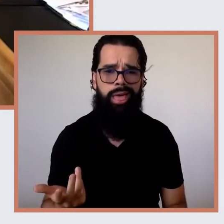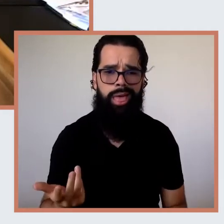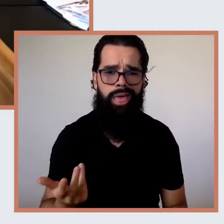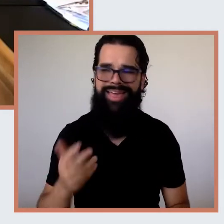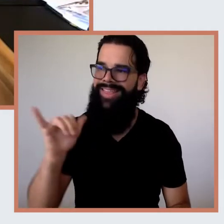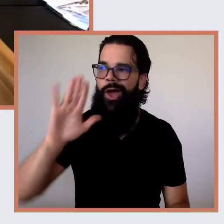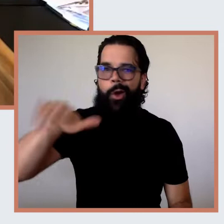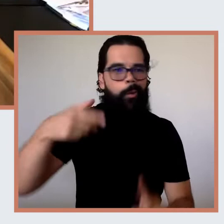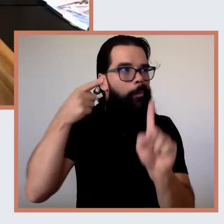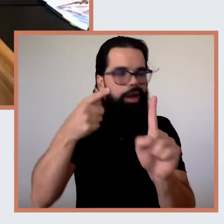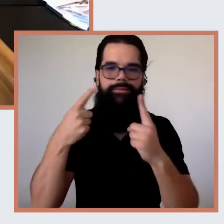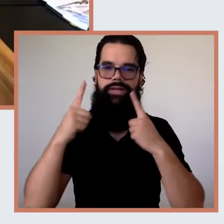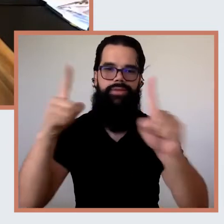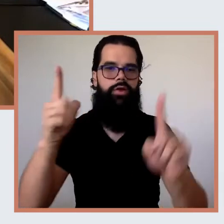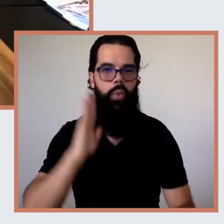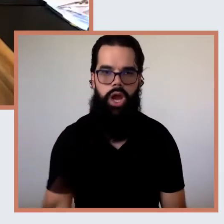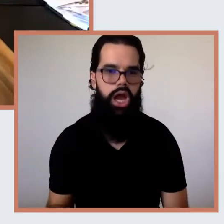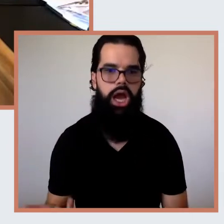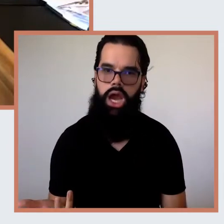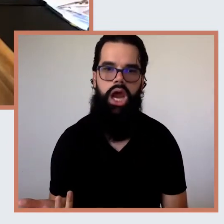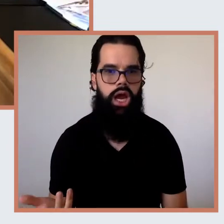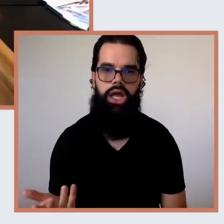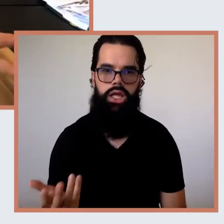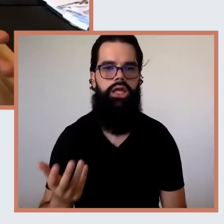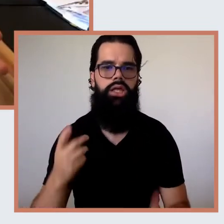bring them on because that will only make the show better.